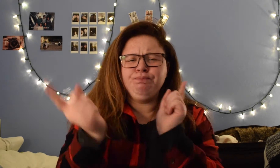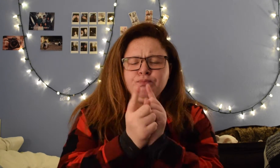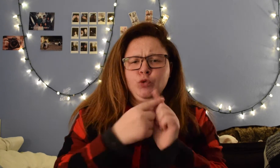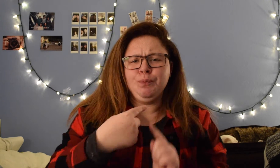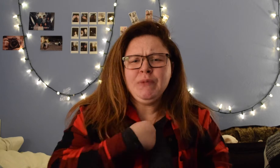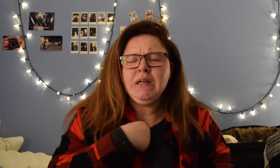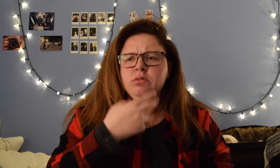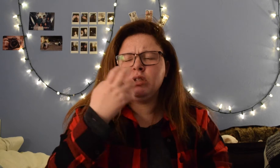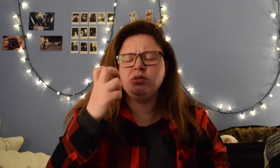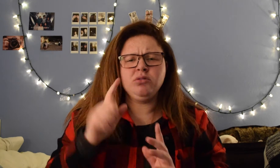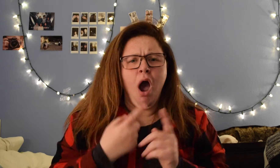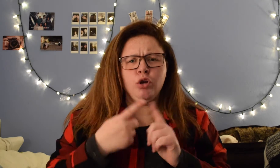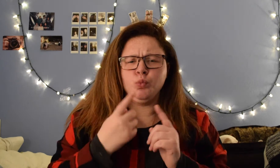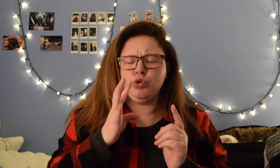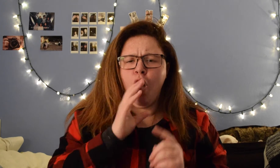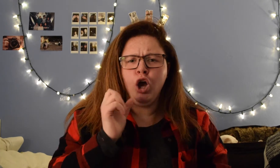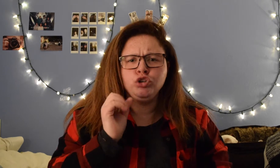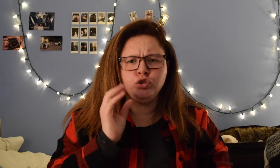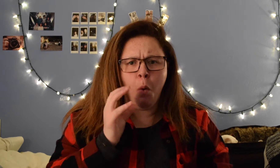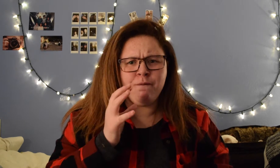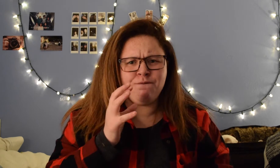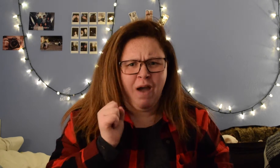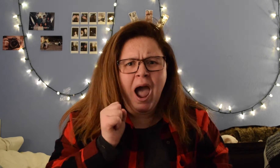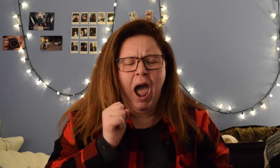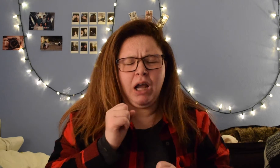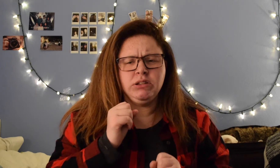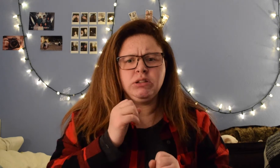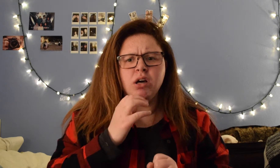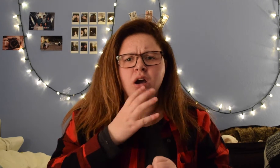He came up to me and he started to talk so fast